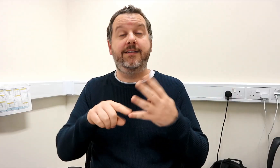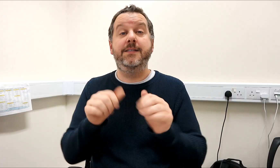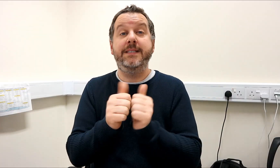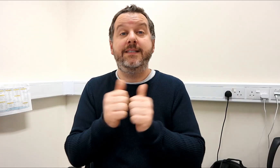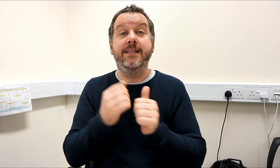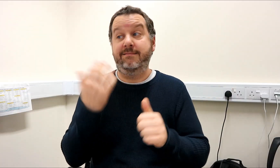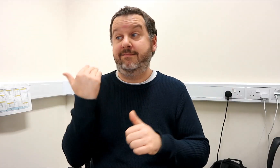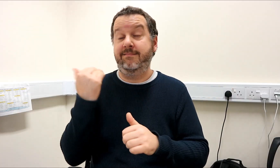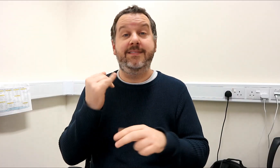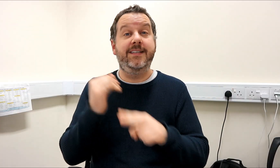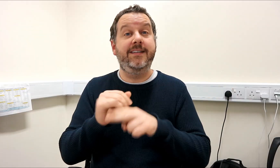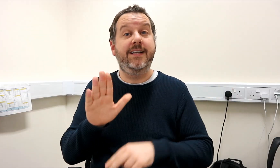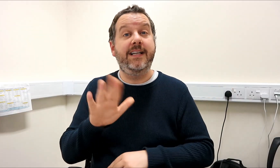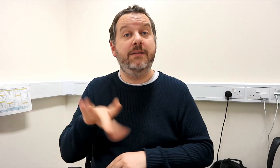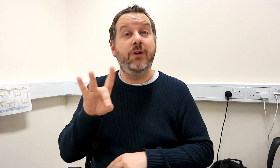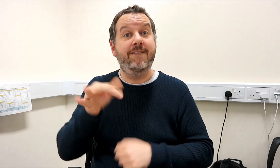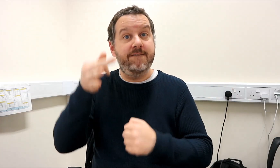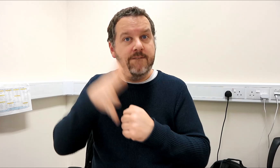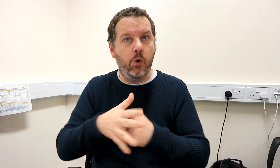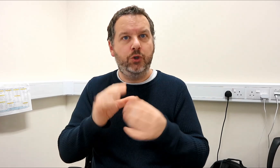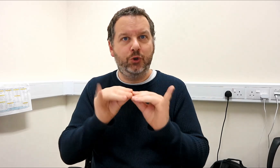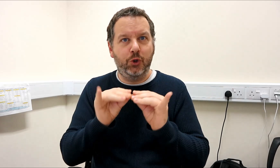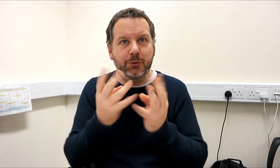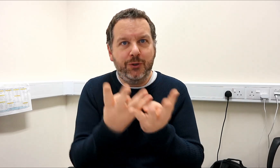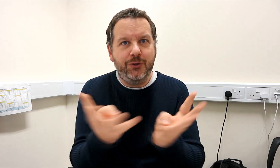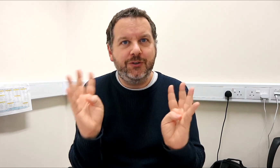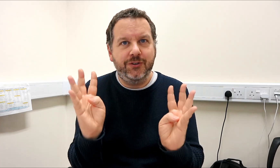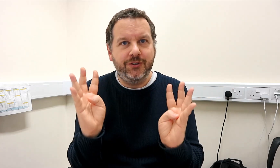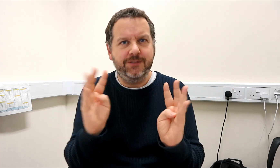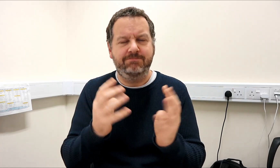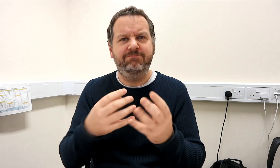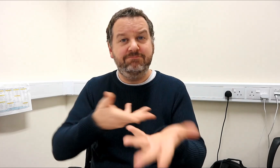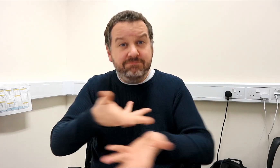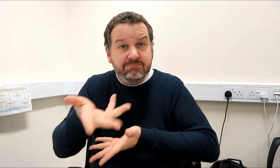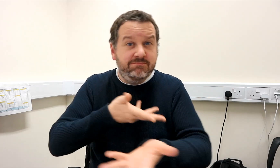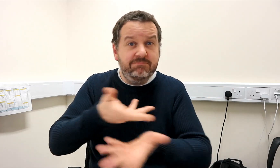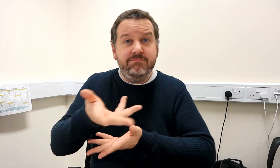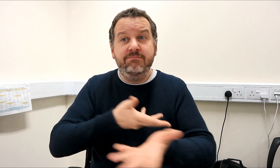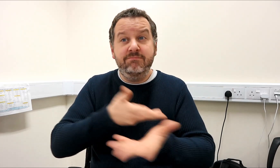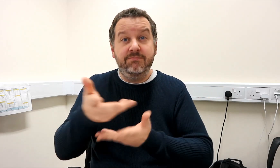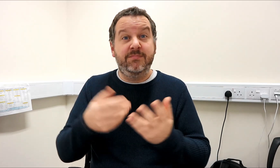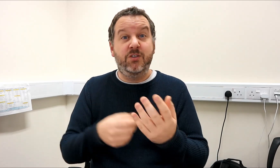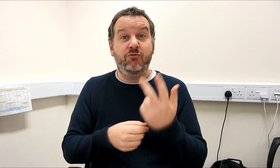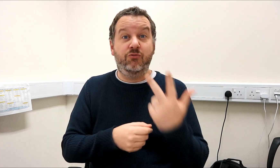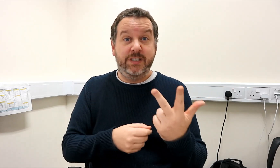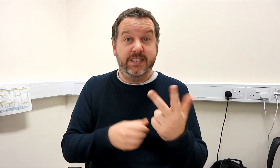We also held a meeting in Limerick specifically for interpreters.